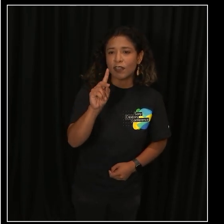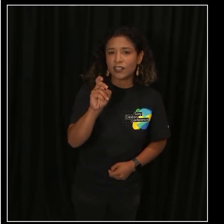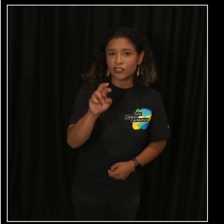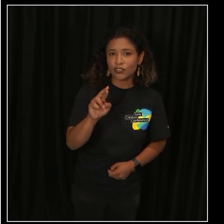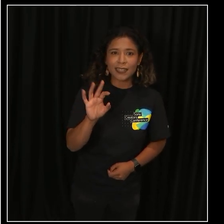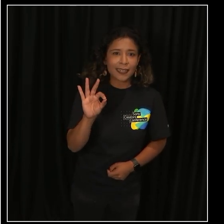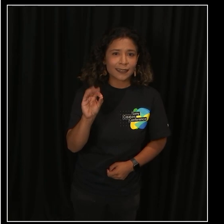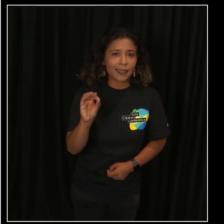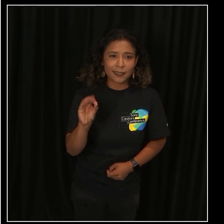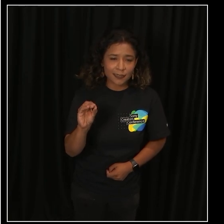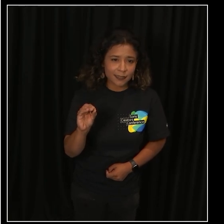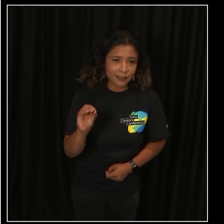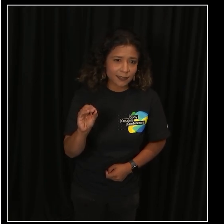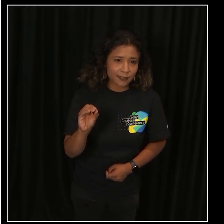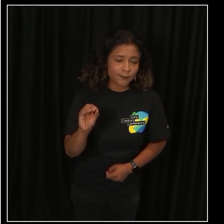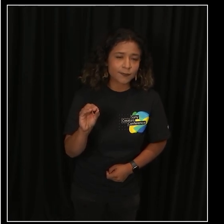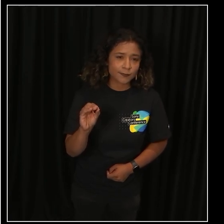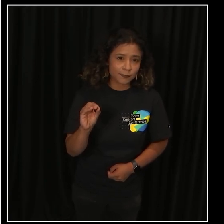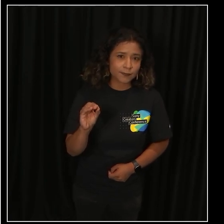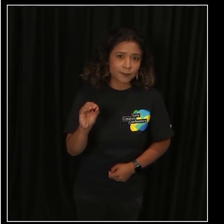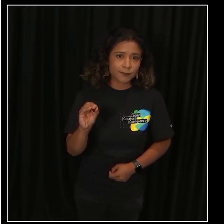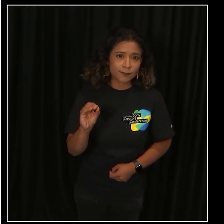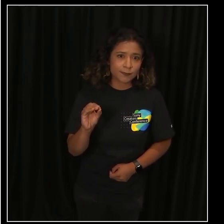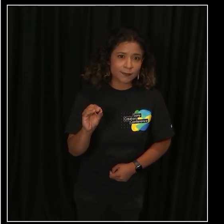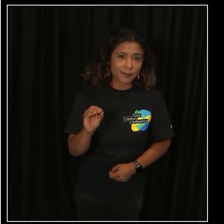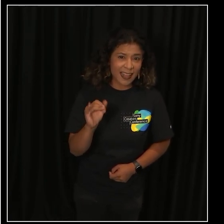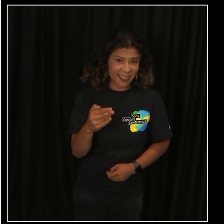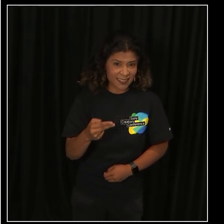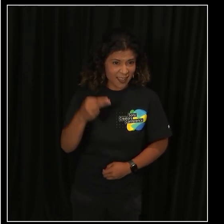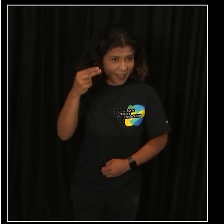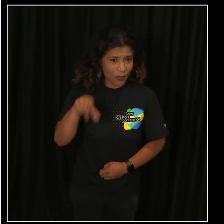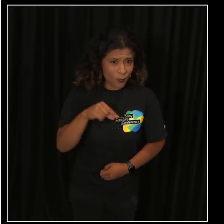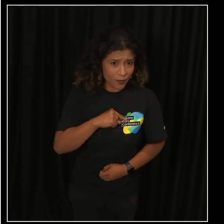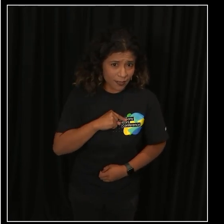The rendering at the refresh rate, such as 90 Hz or 120 Hz